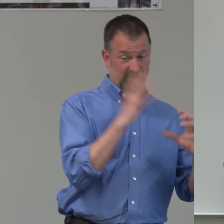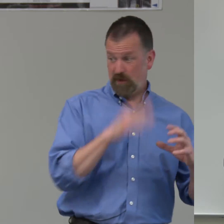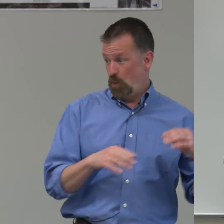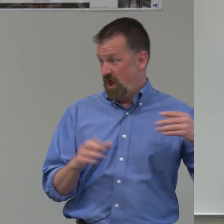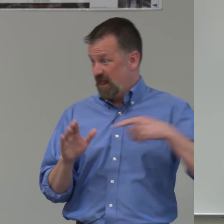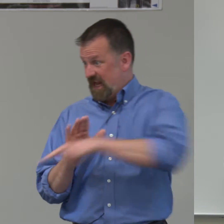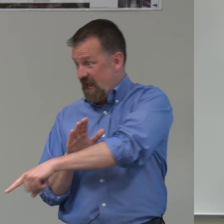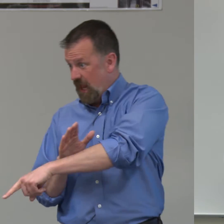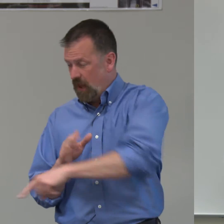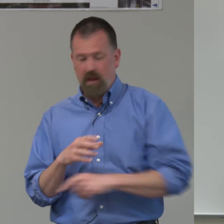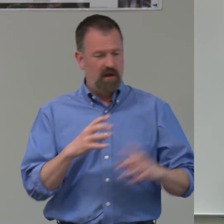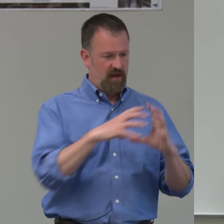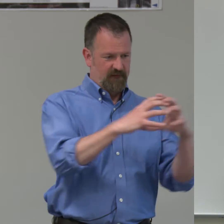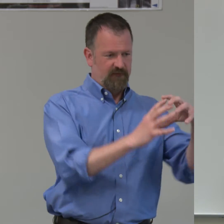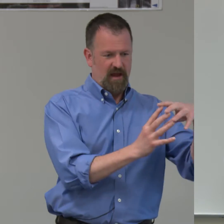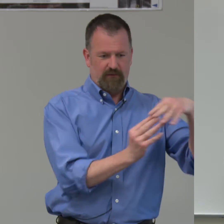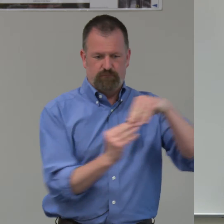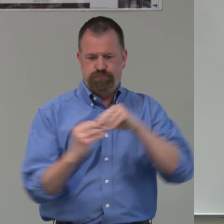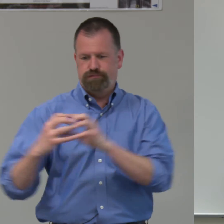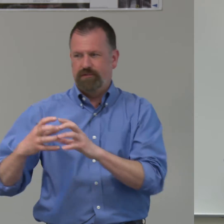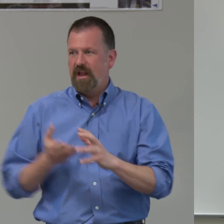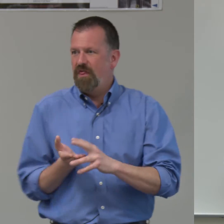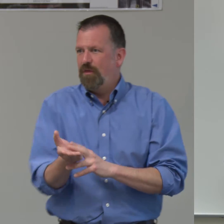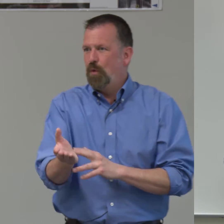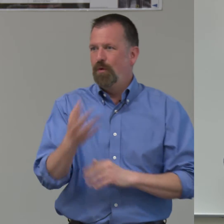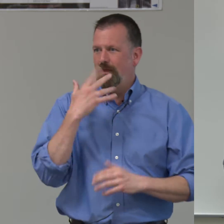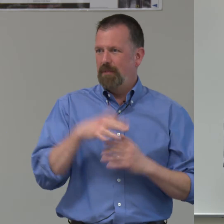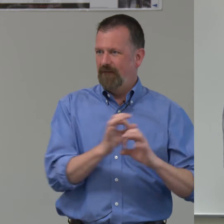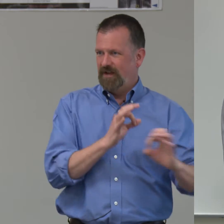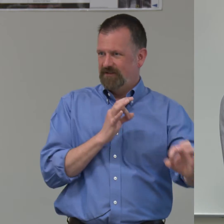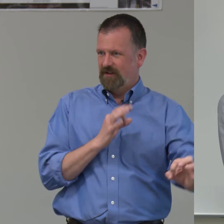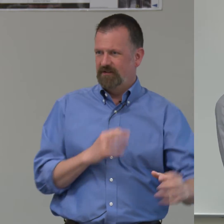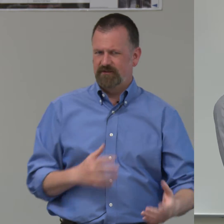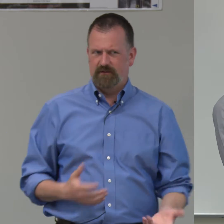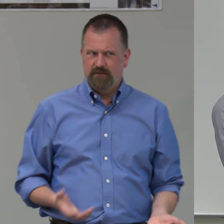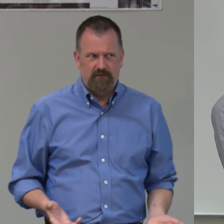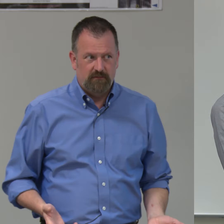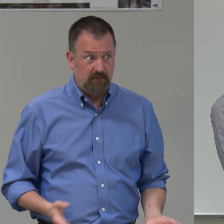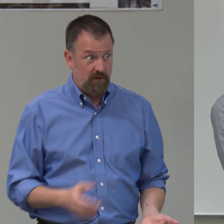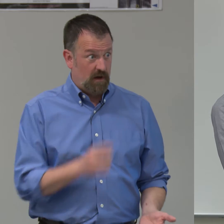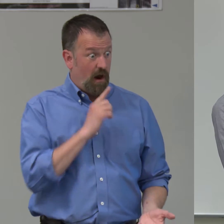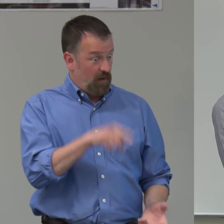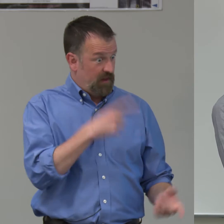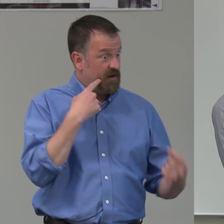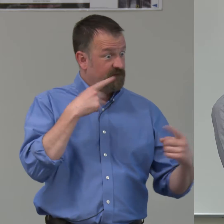they have to get in through the blood vessels. So the question was, how effective are they